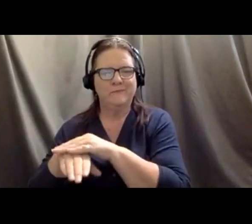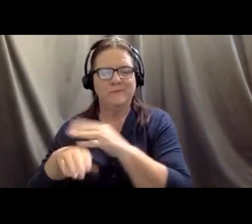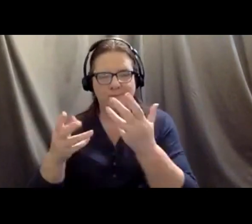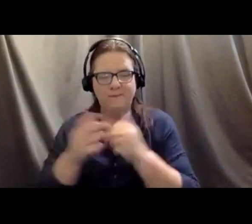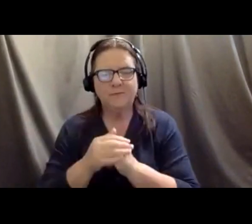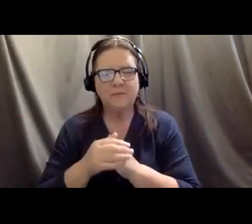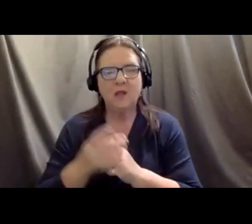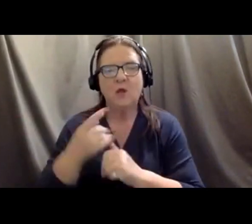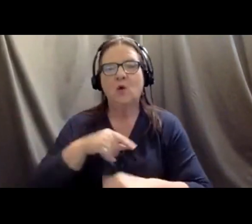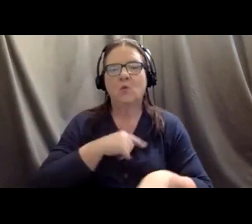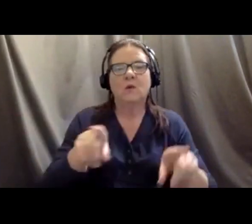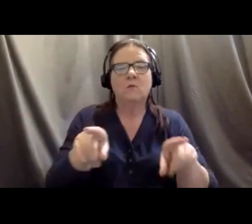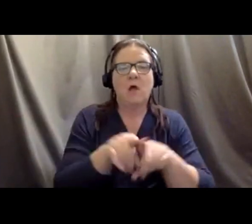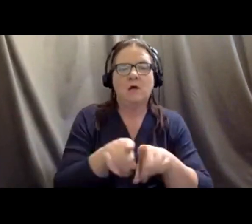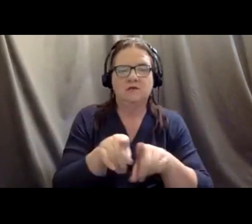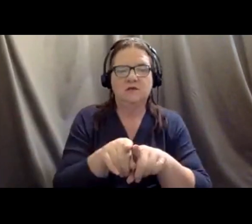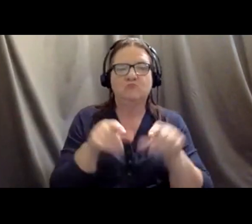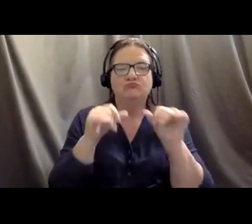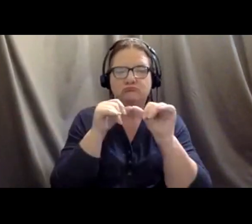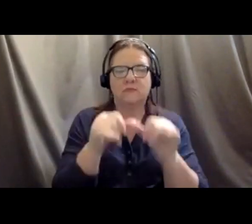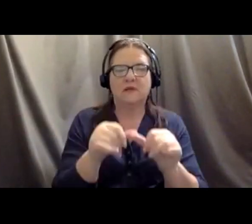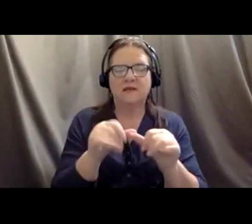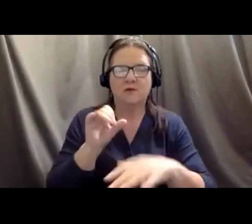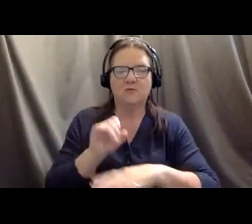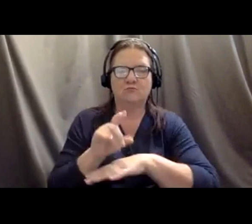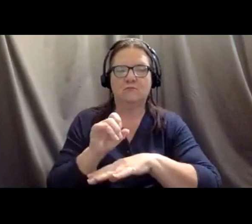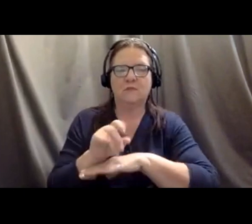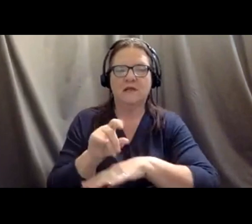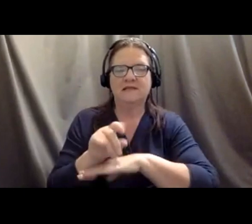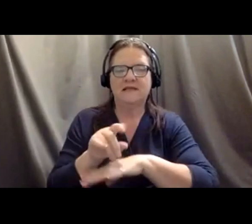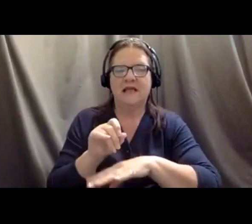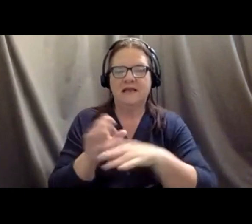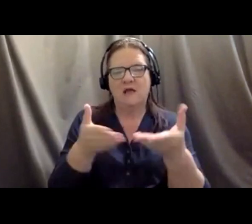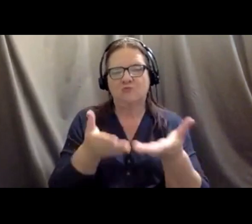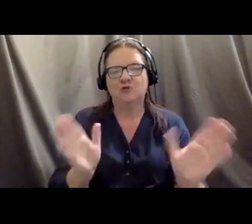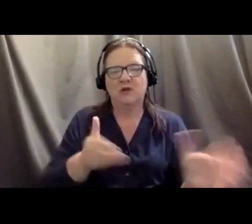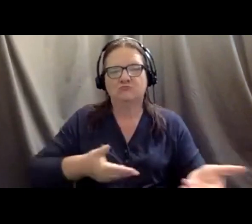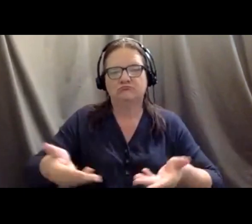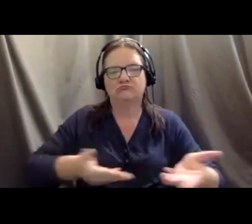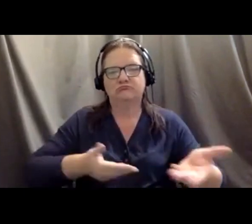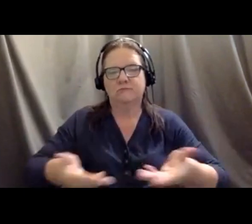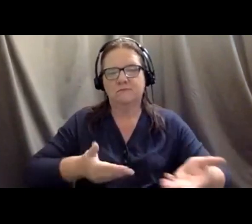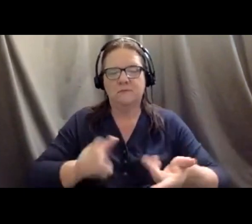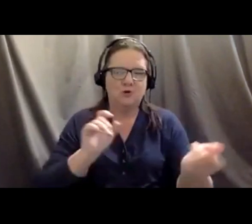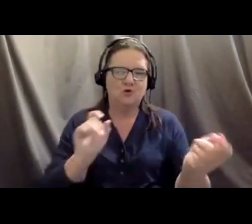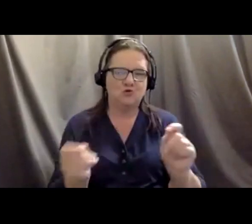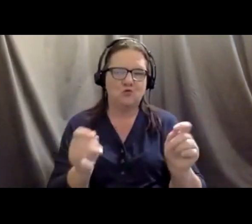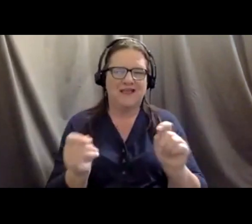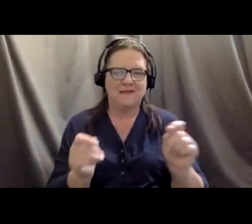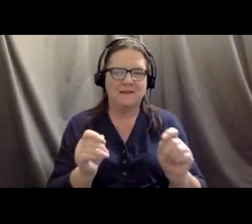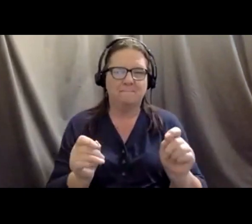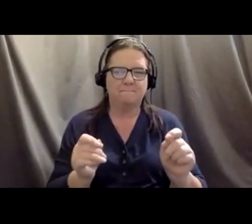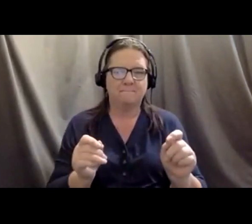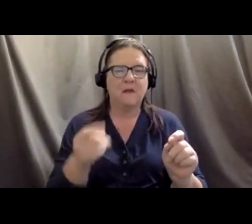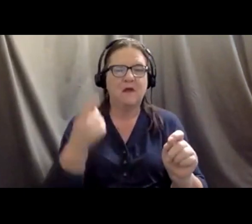We will also continue to send out those general invitations, tweak them, tailor them for our